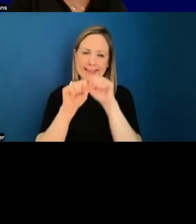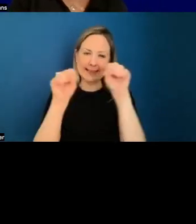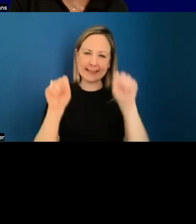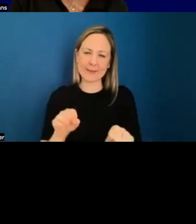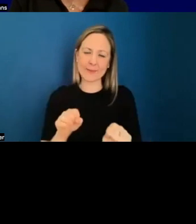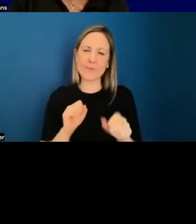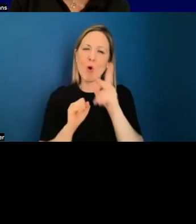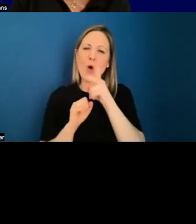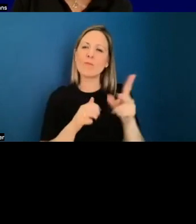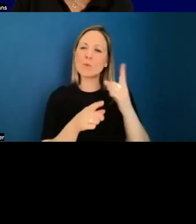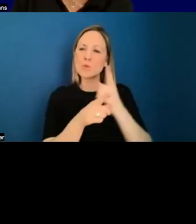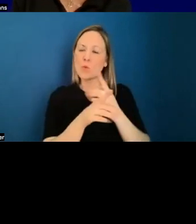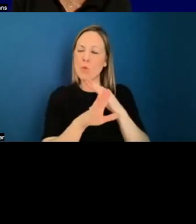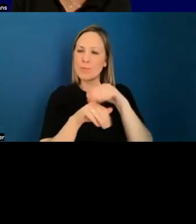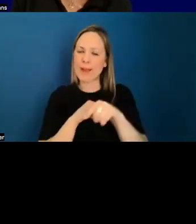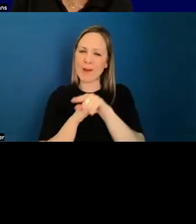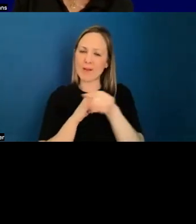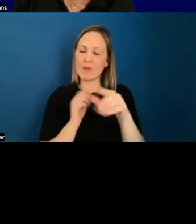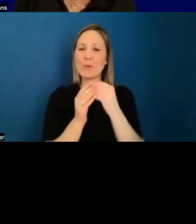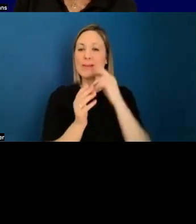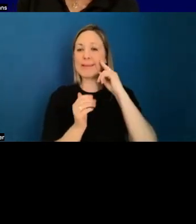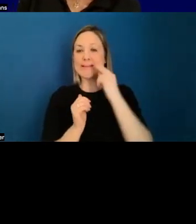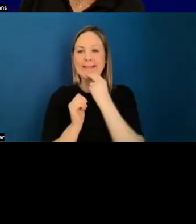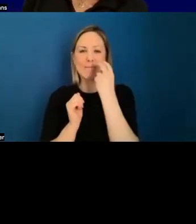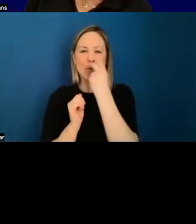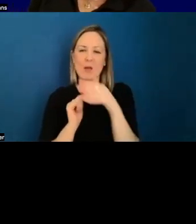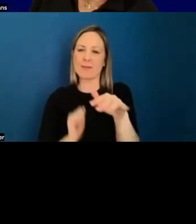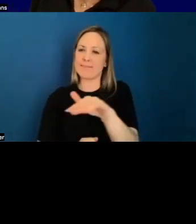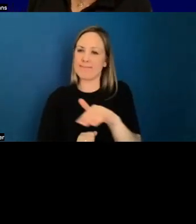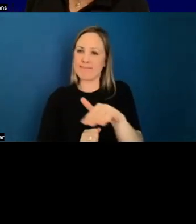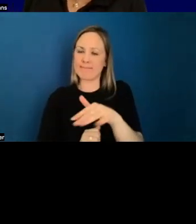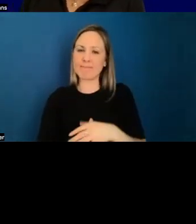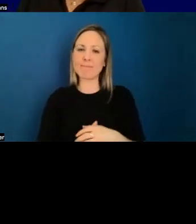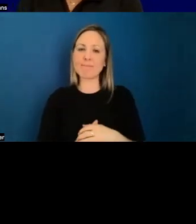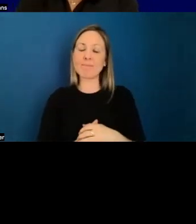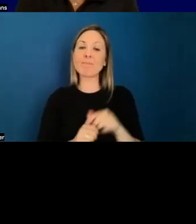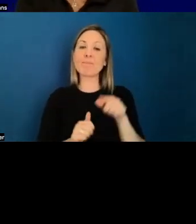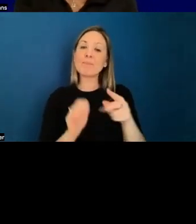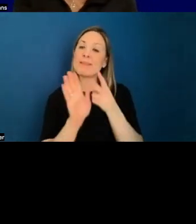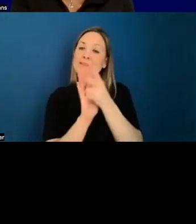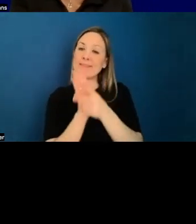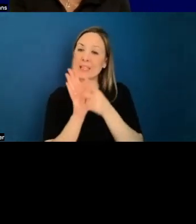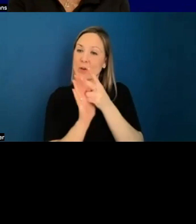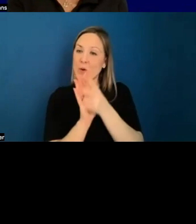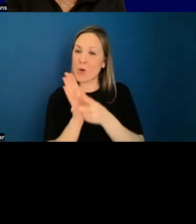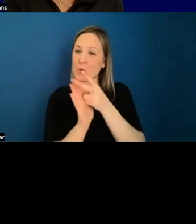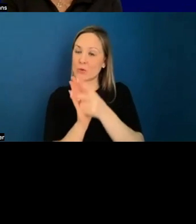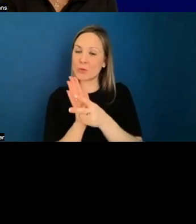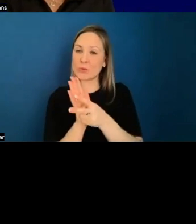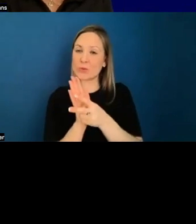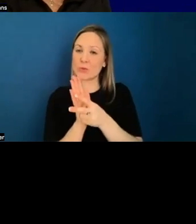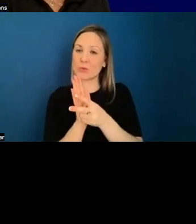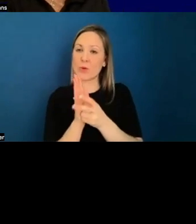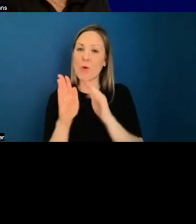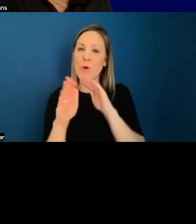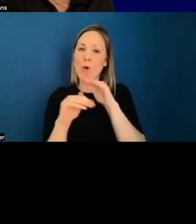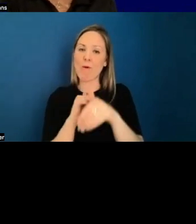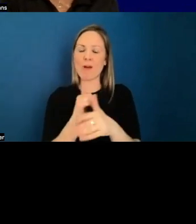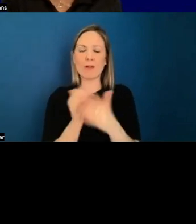within the deafblind field. These videos are a component of the absolutely excellent Open hands,